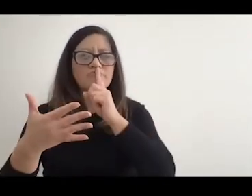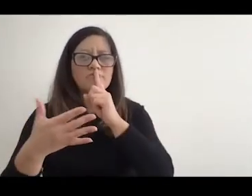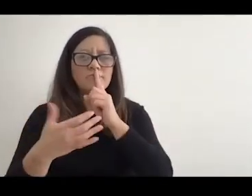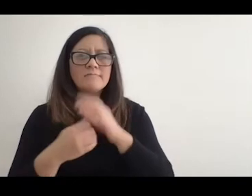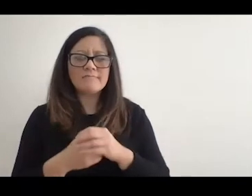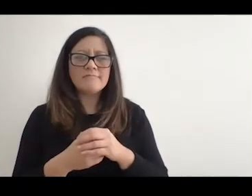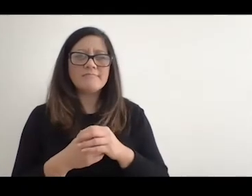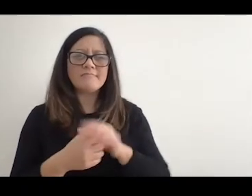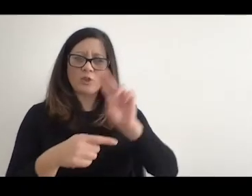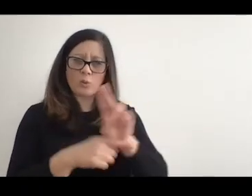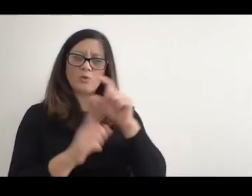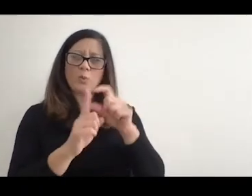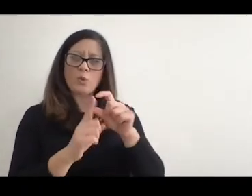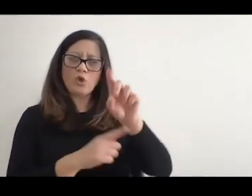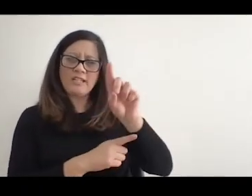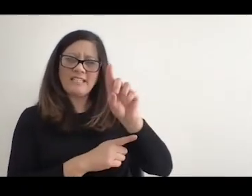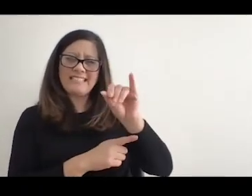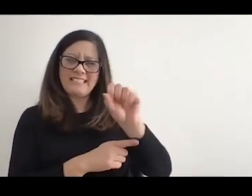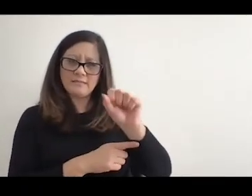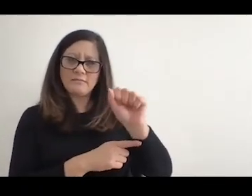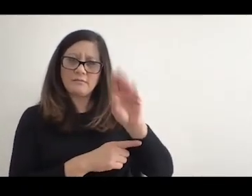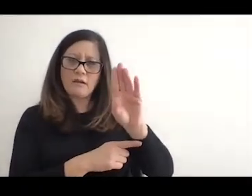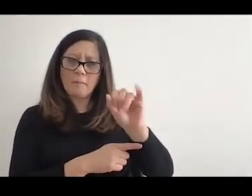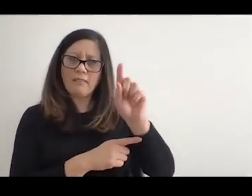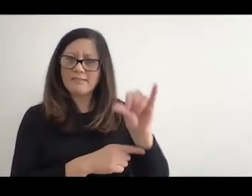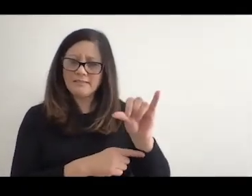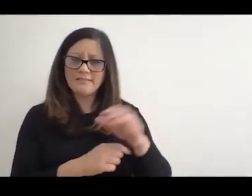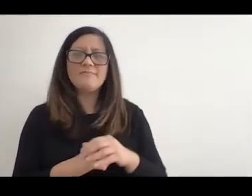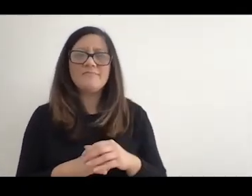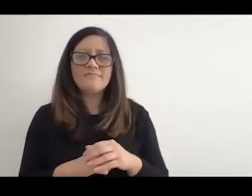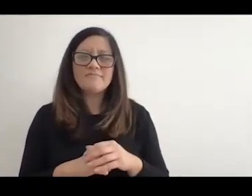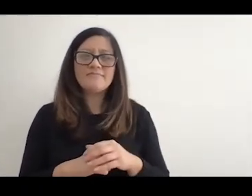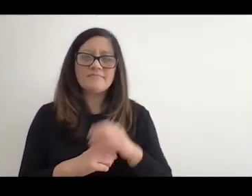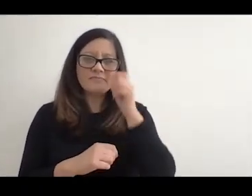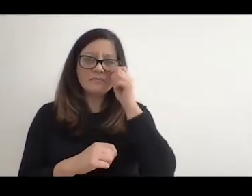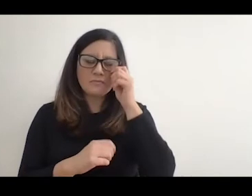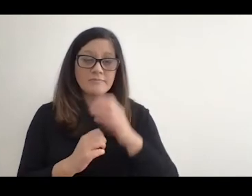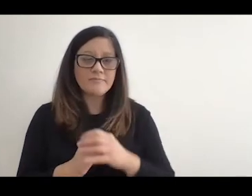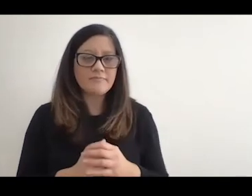that you describe yourself personally. Everyone gets to self identify.